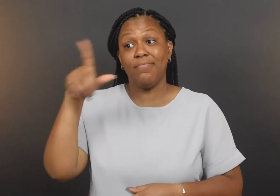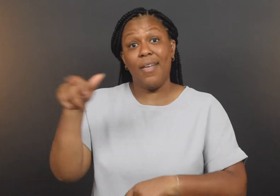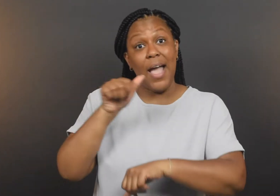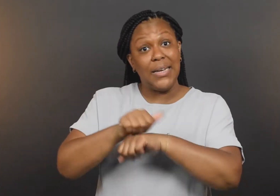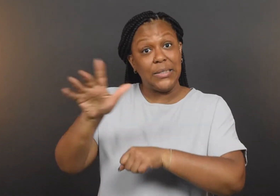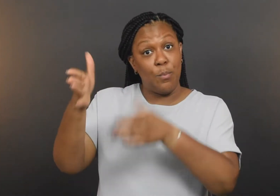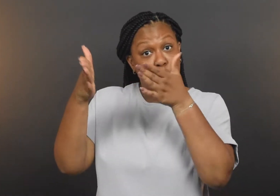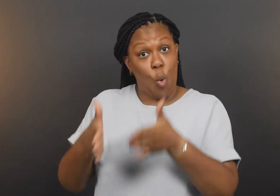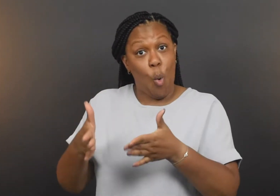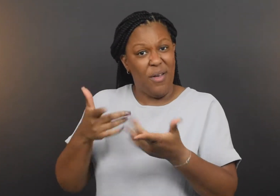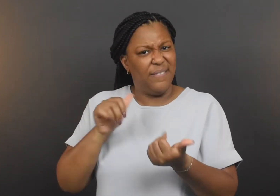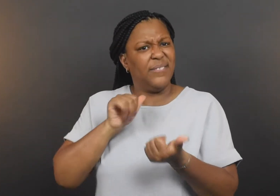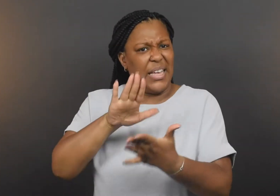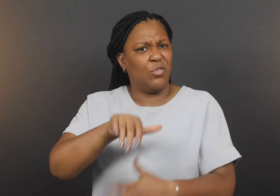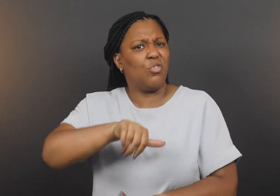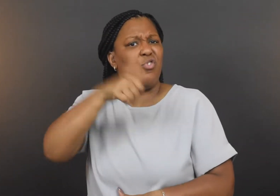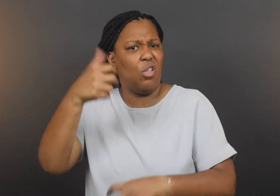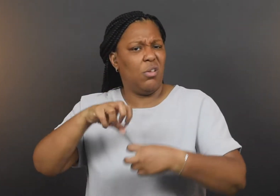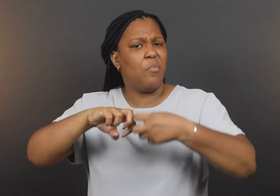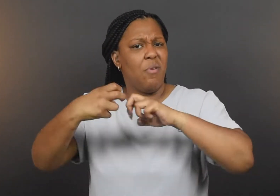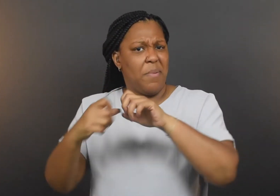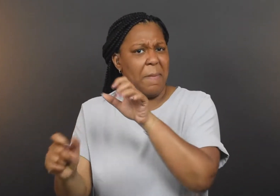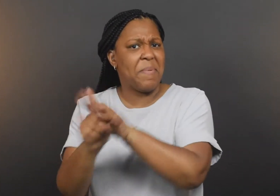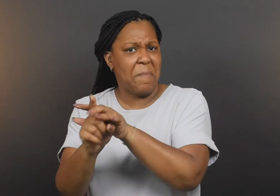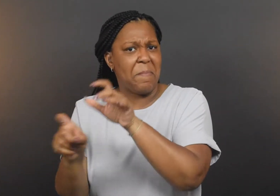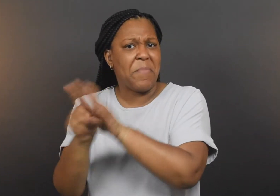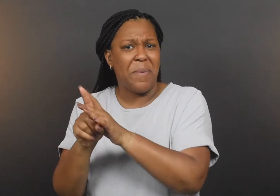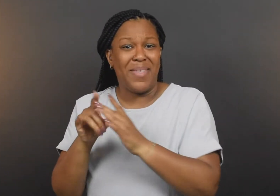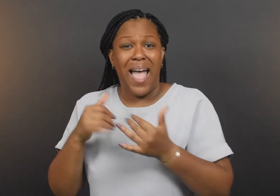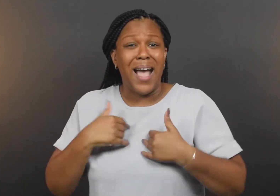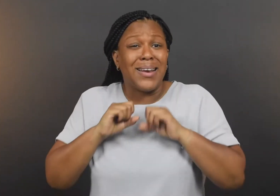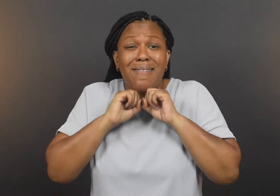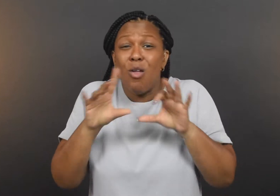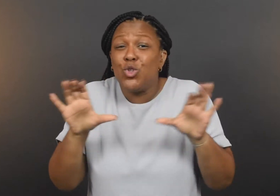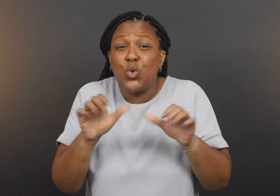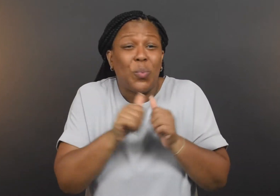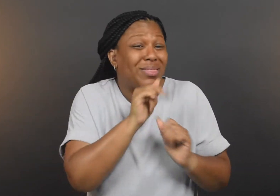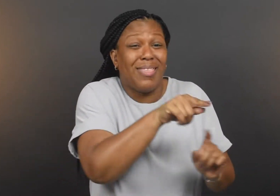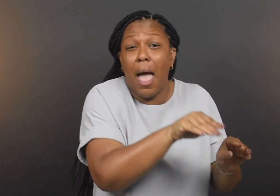Meanwhile, the deployers faced another problem that had nothing to do with the outbreak.